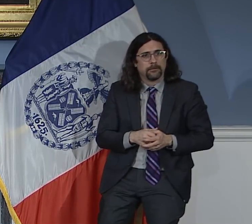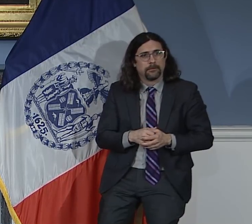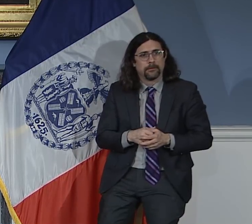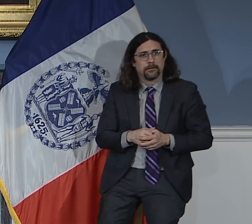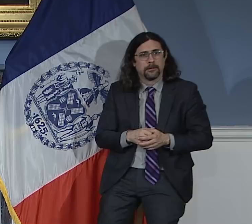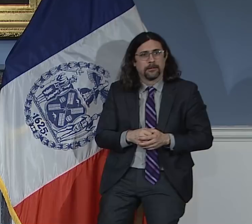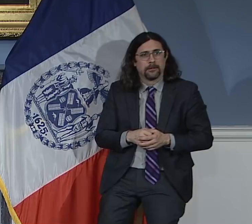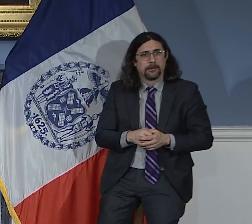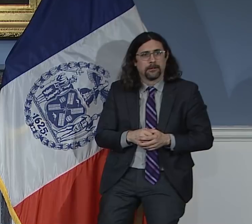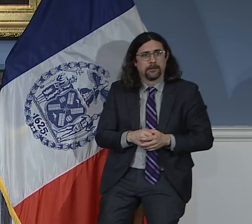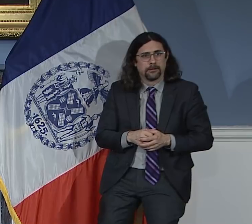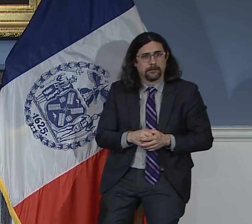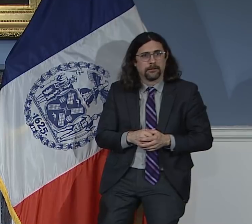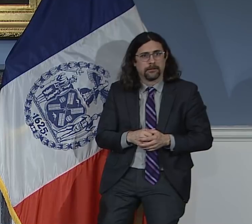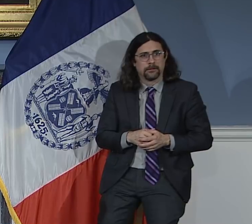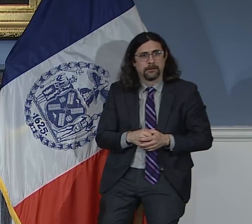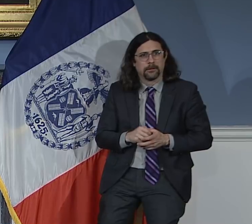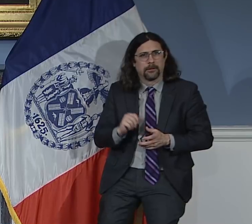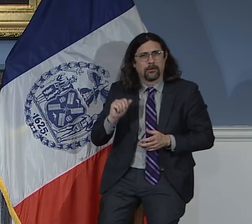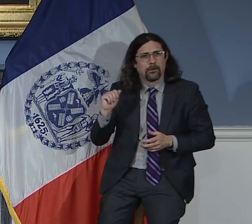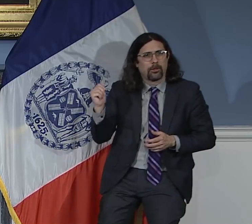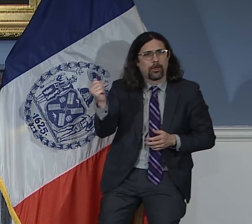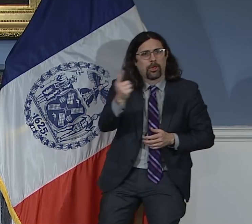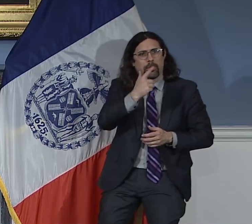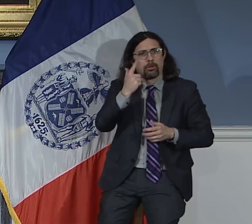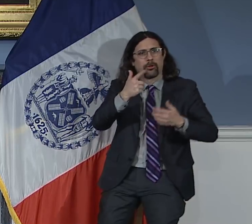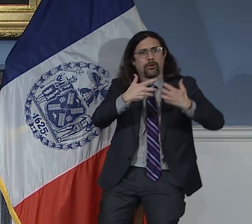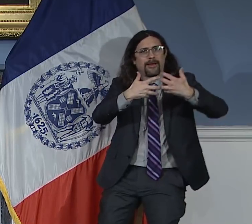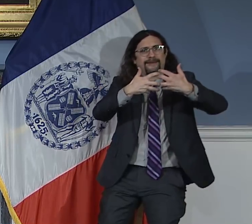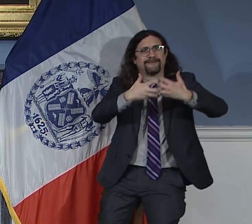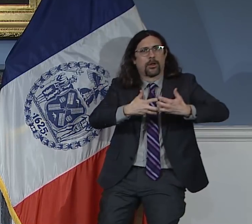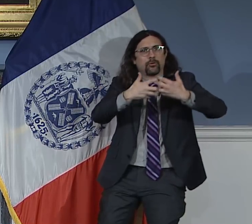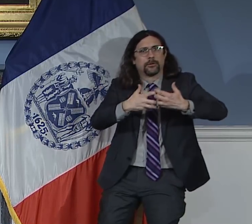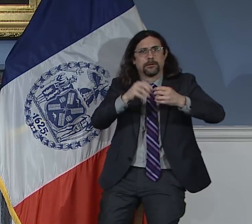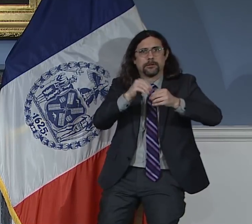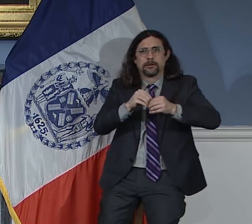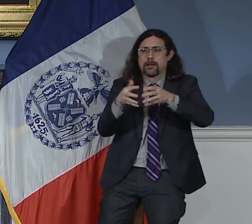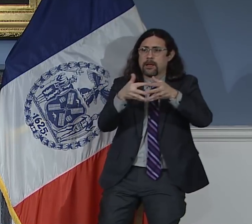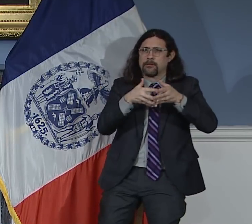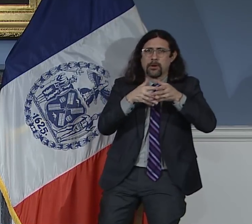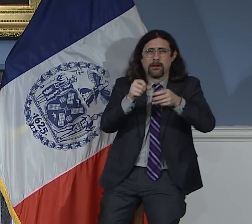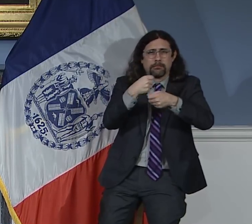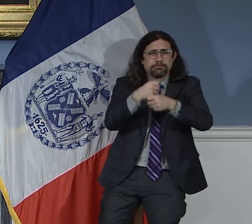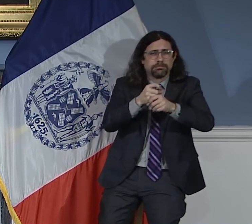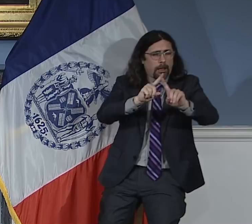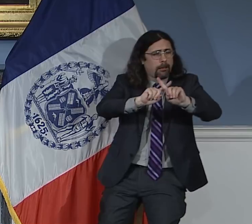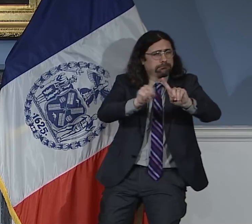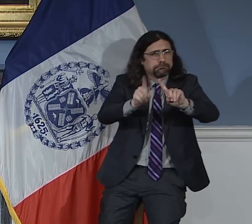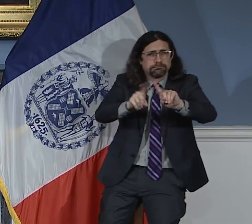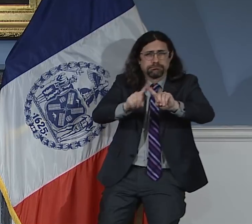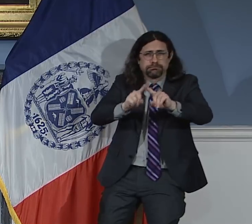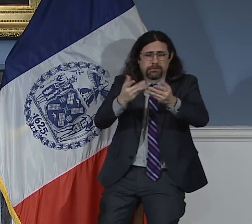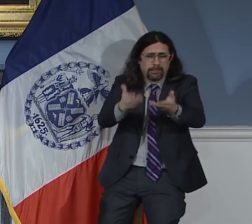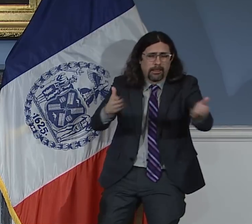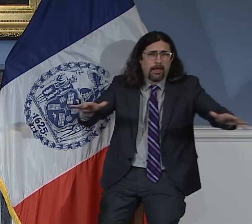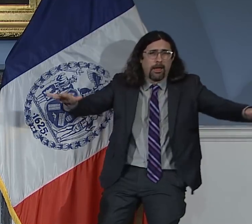BE CVONEEDRT TO HEALTH CARE PRODUCTION, TO THE EQUIPMENT AND SUPPLIES THAT OUR VALIANT HEALTH